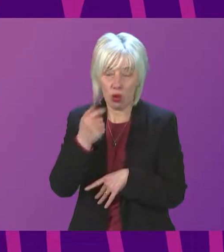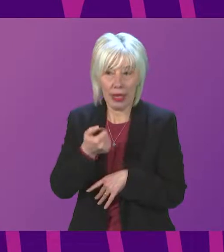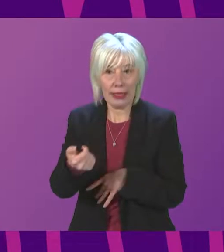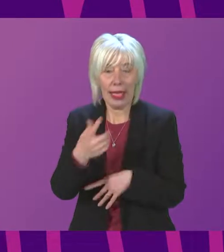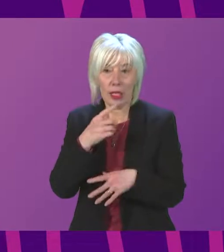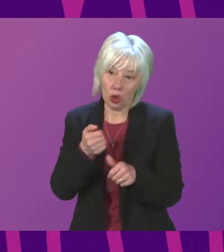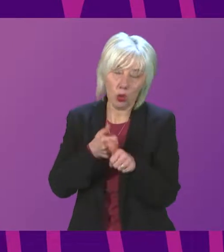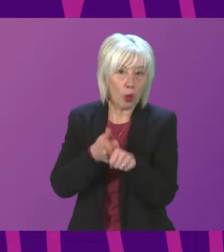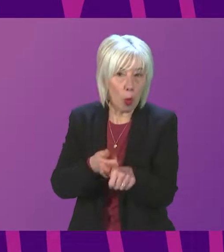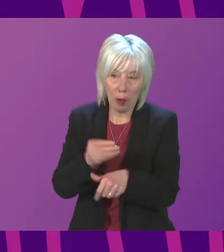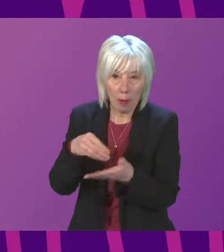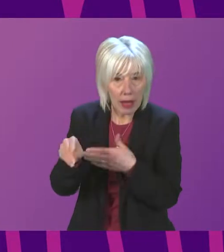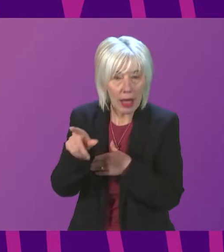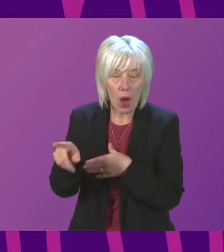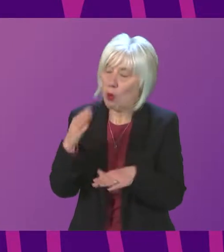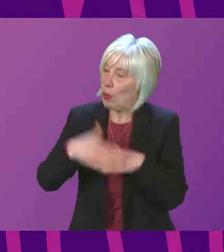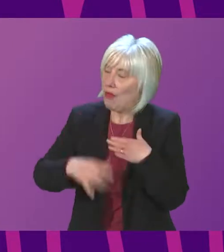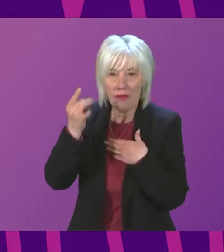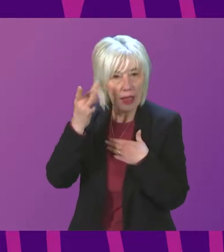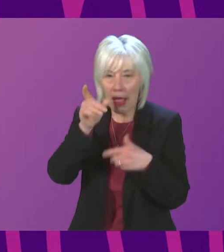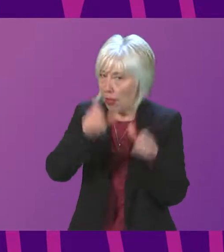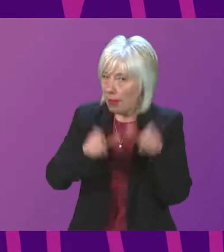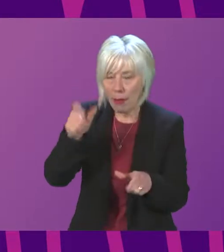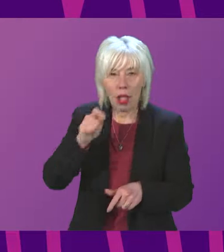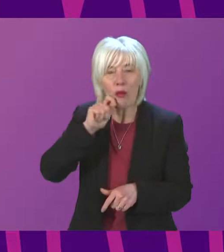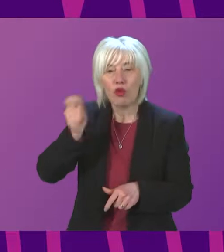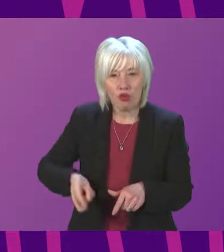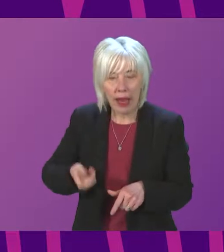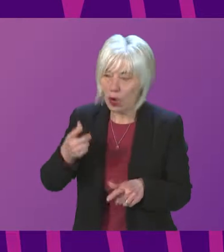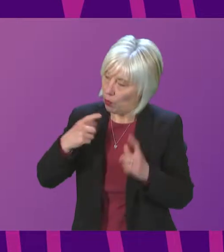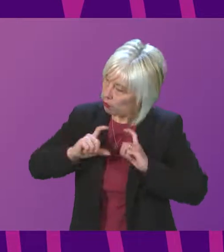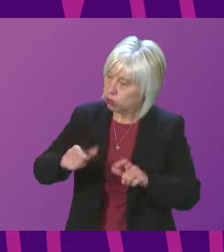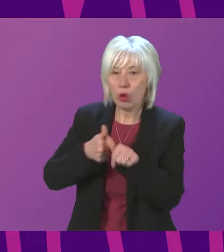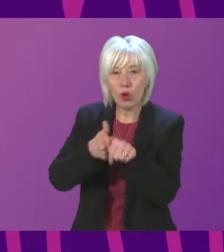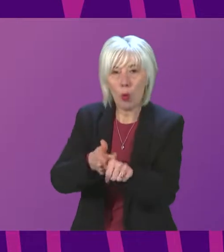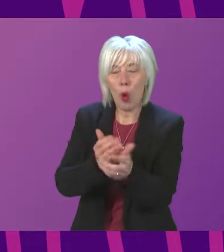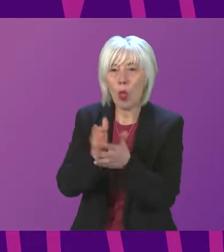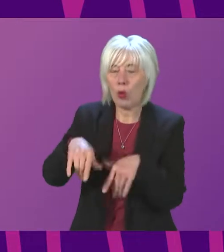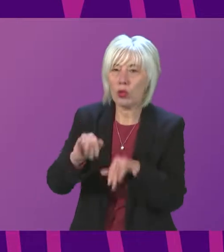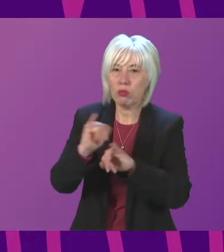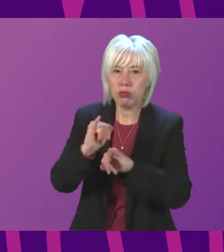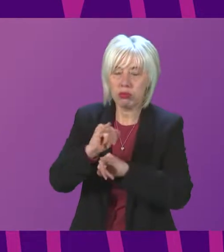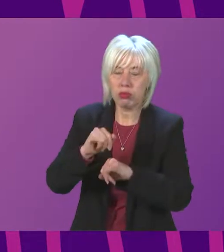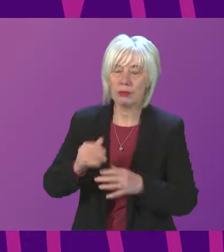We will never forget the people of Ukraine, and we will continue to support them throughout this tragedy.